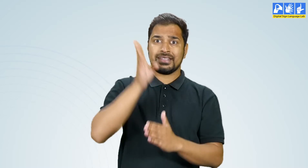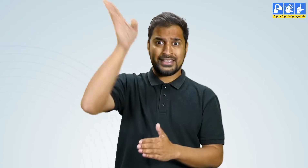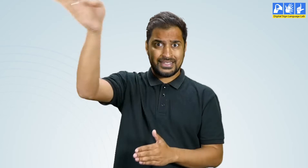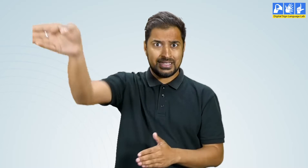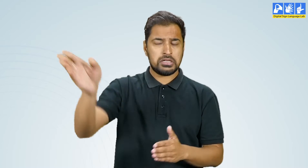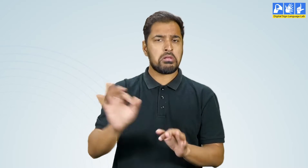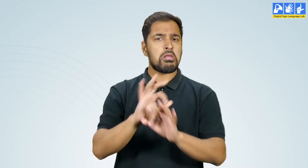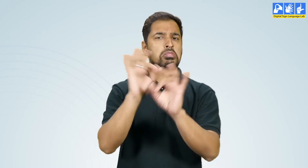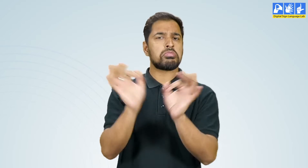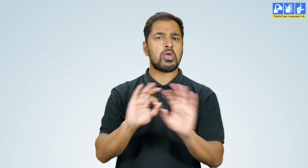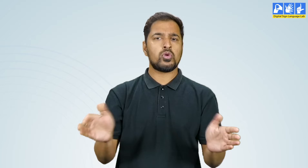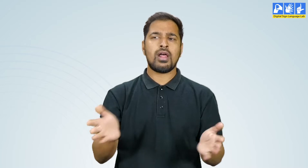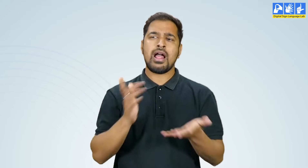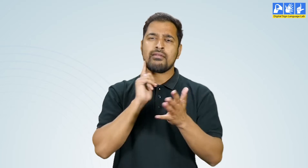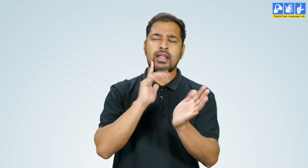and they are ready for school.